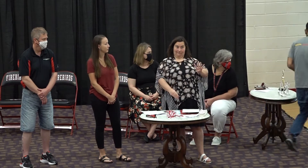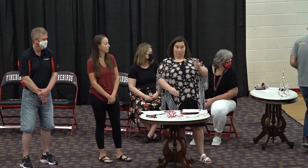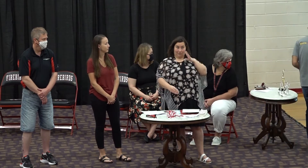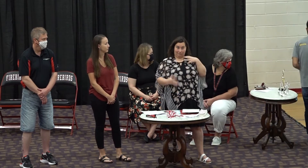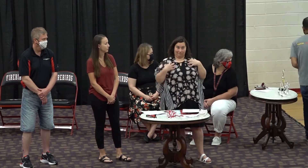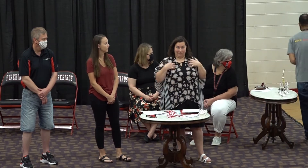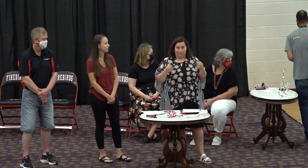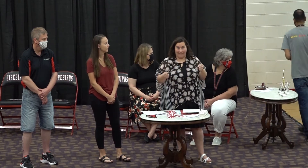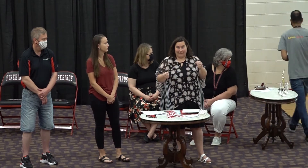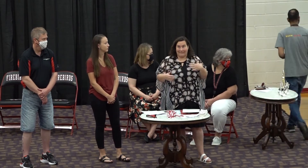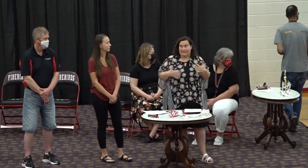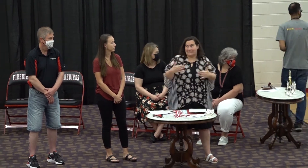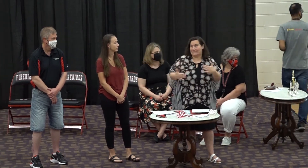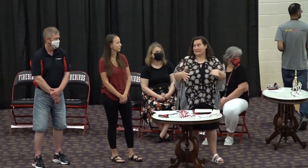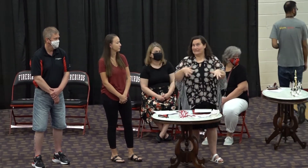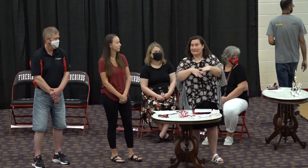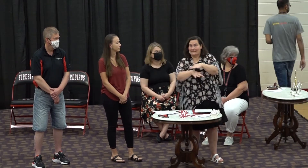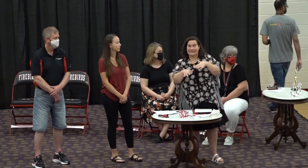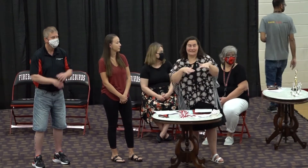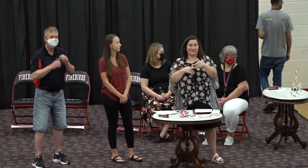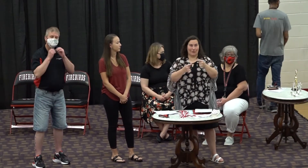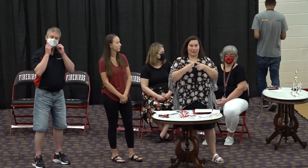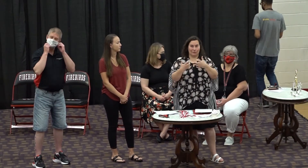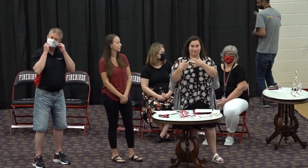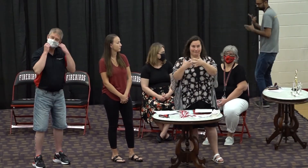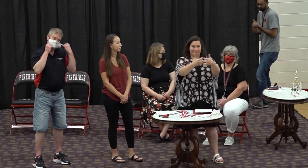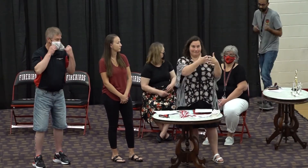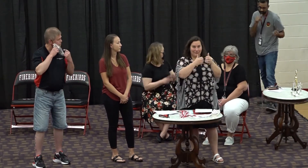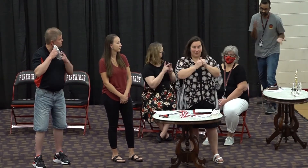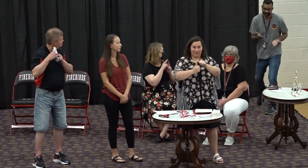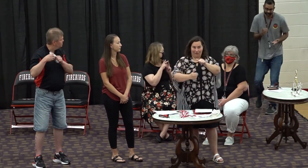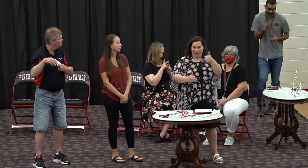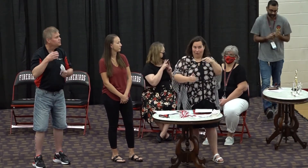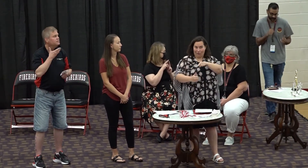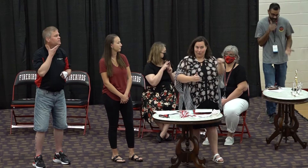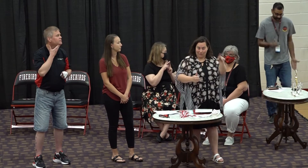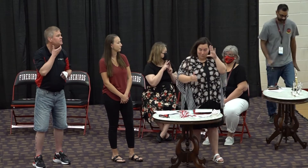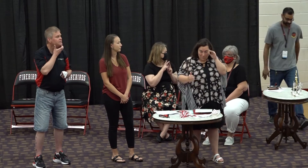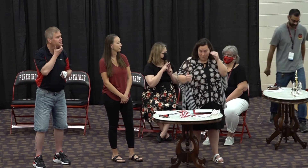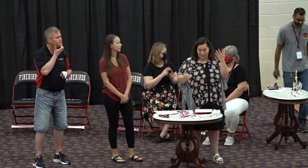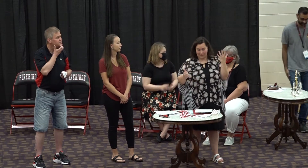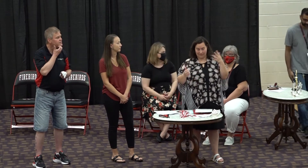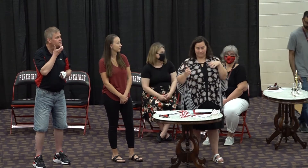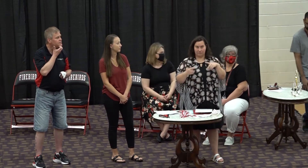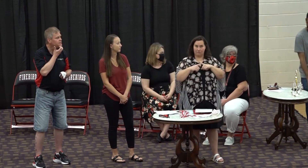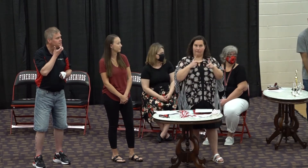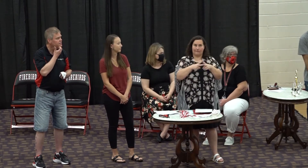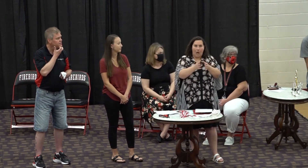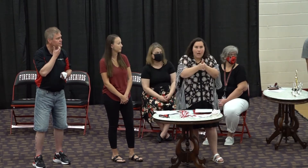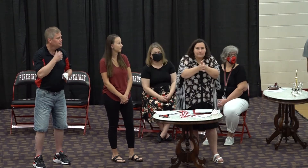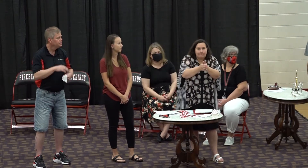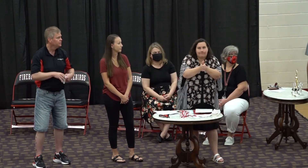But he is the only freshman and before he was trying to find his way and meeting other boys.